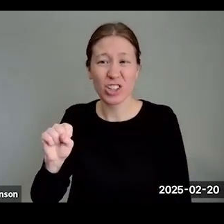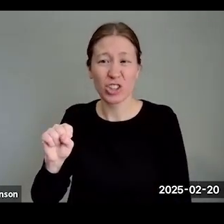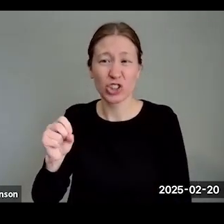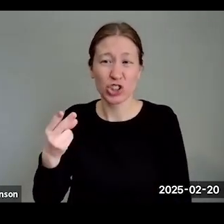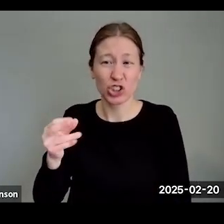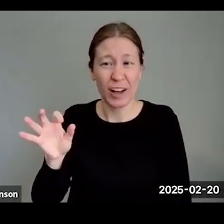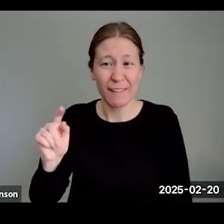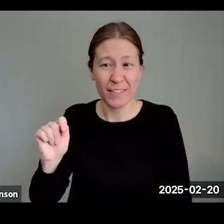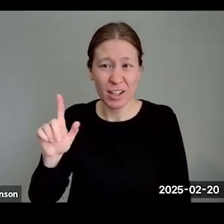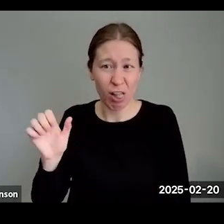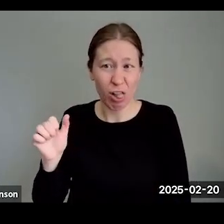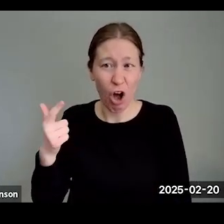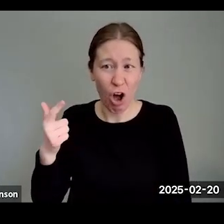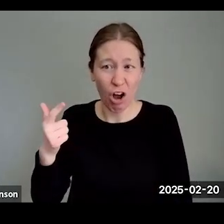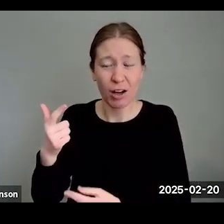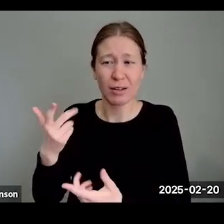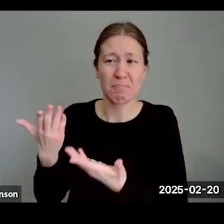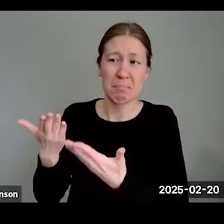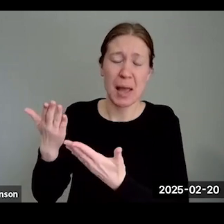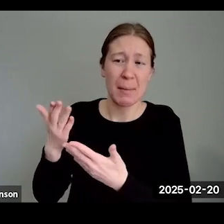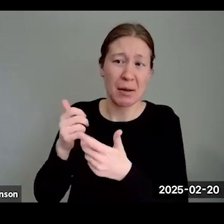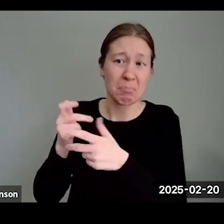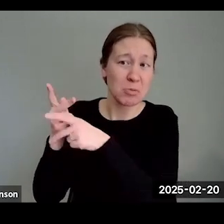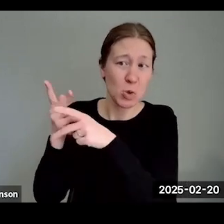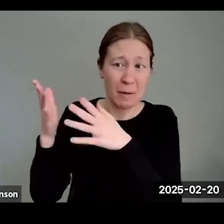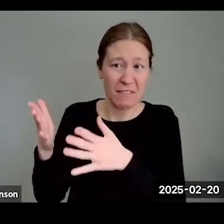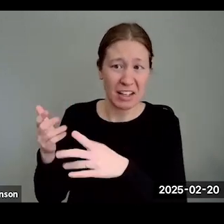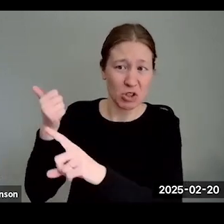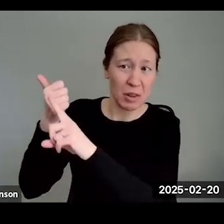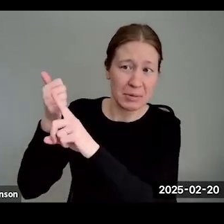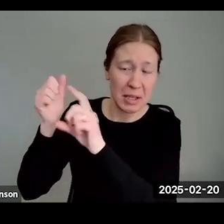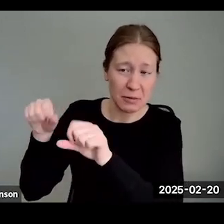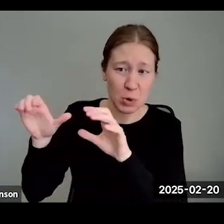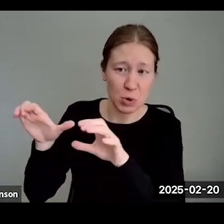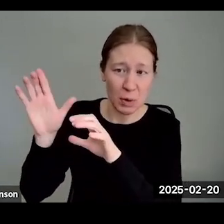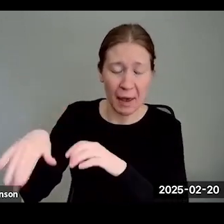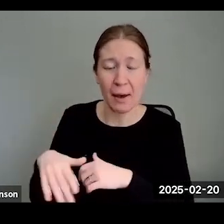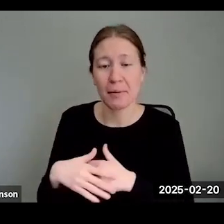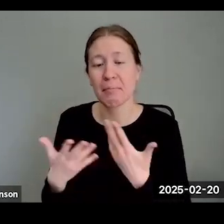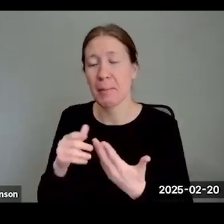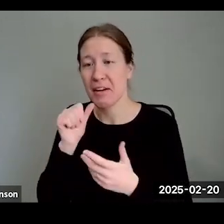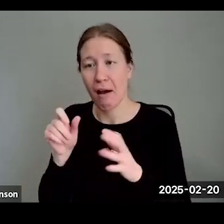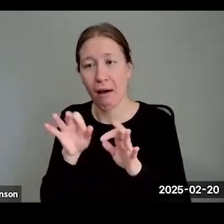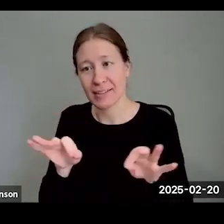if, maybe the supervisor completes the shift log. Or, providing directions to visitors